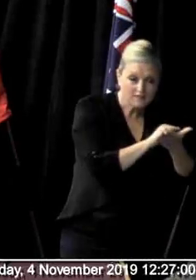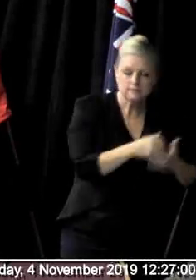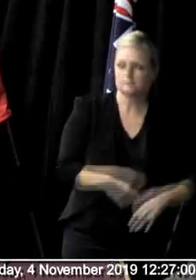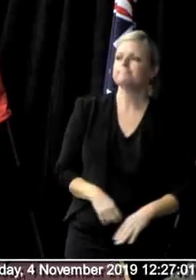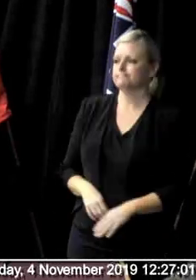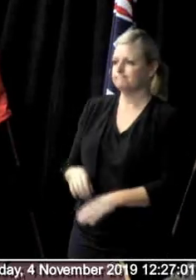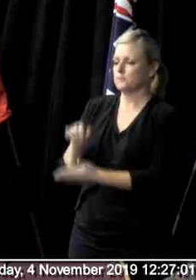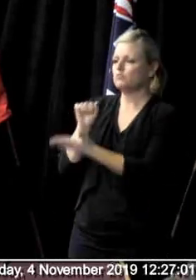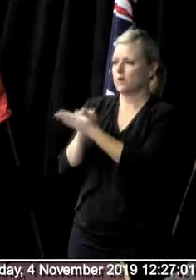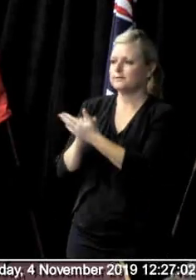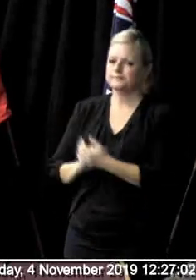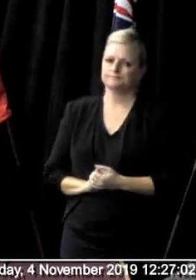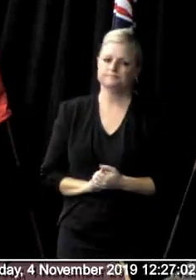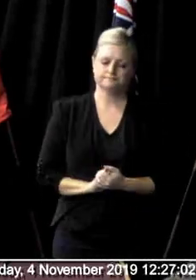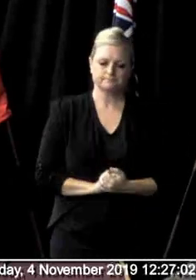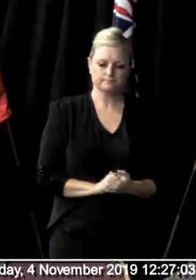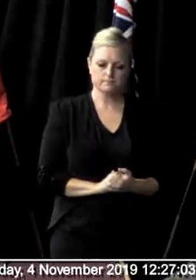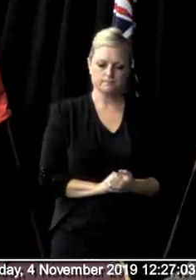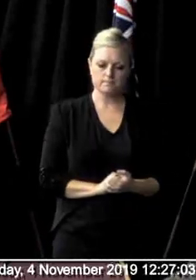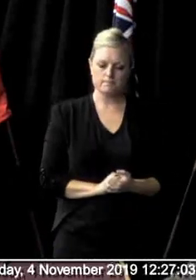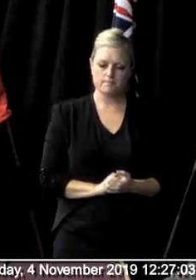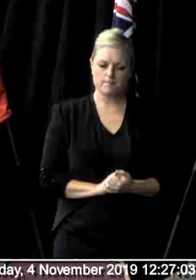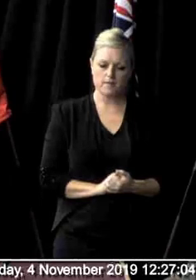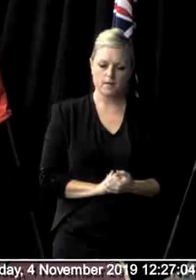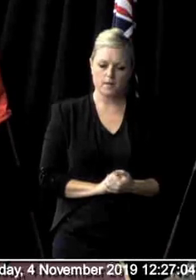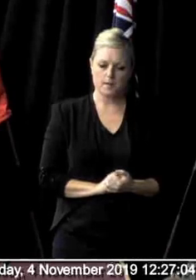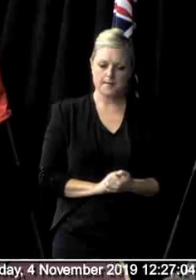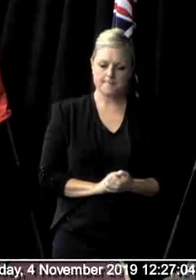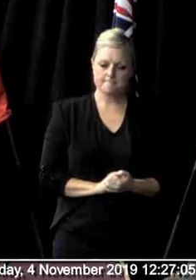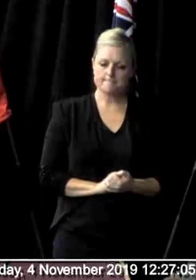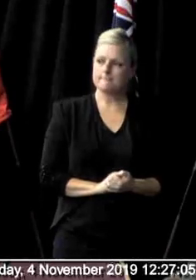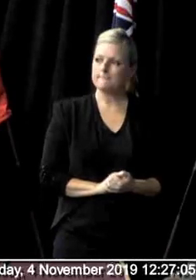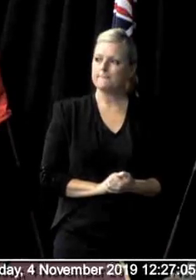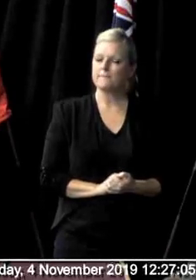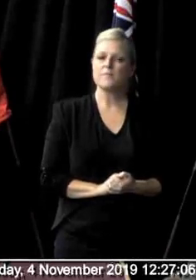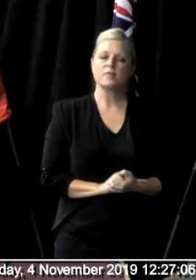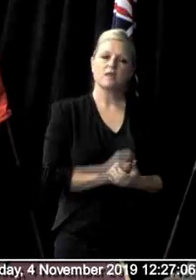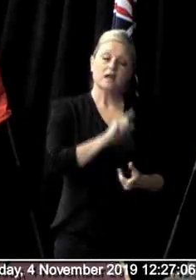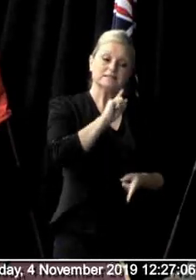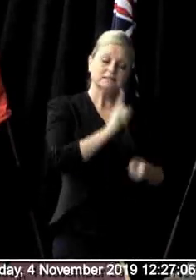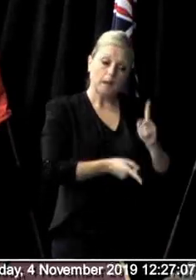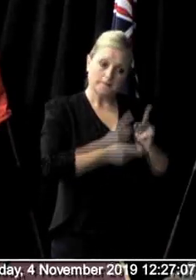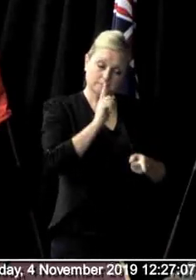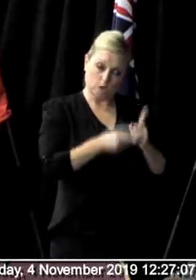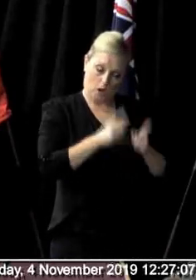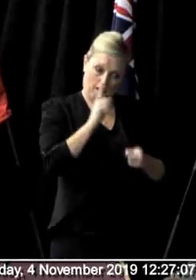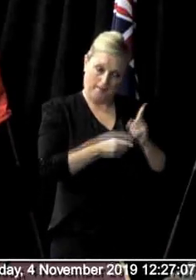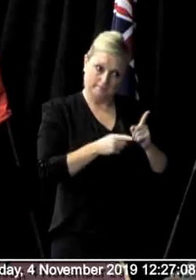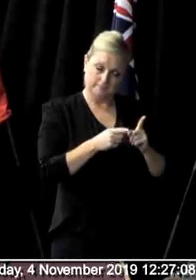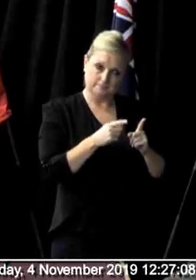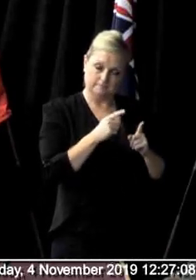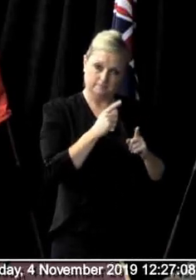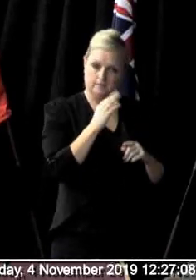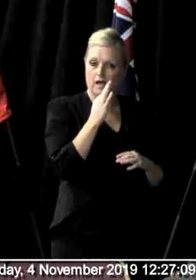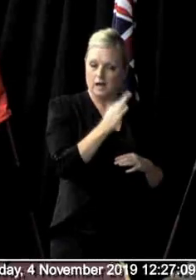Now, on occasion did you see the teacher move [REDACTED] about